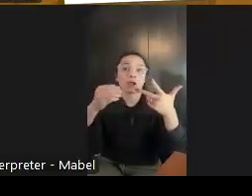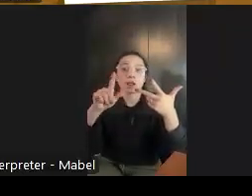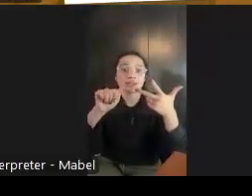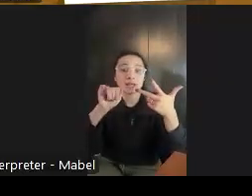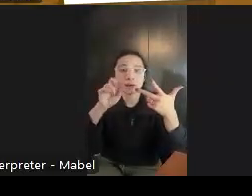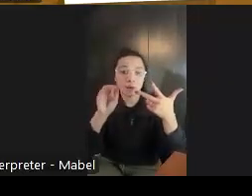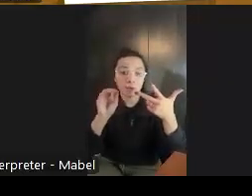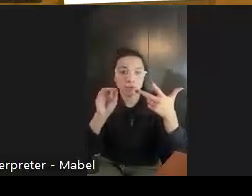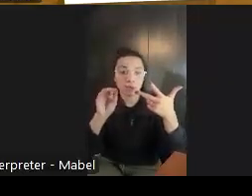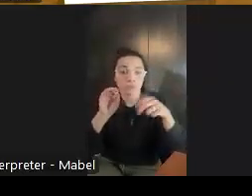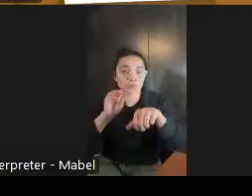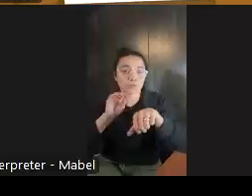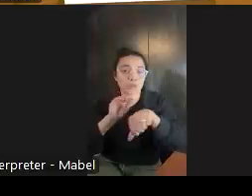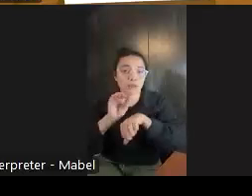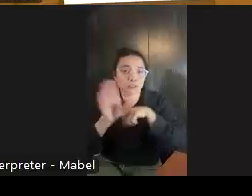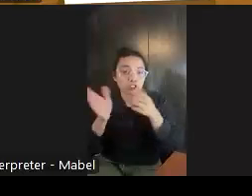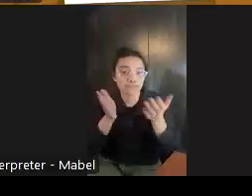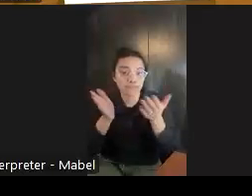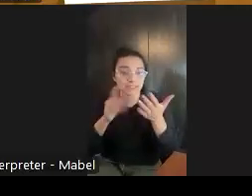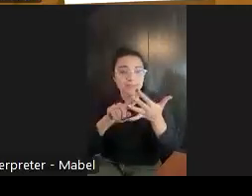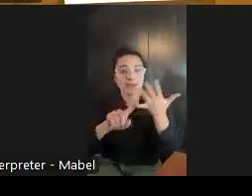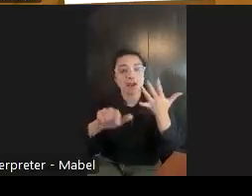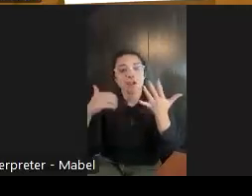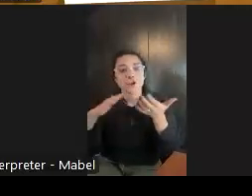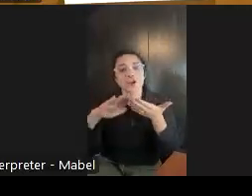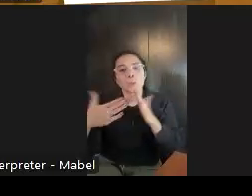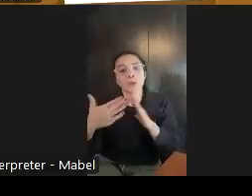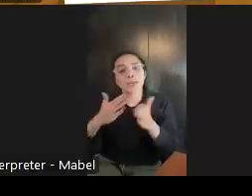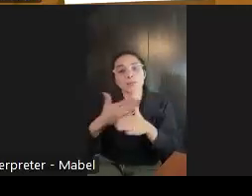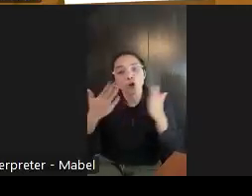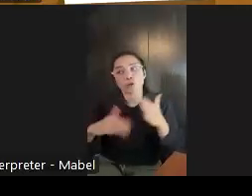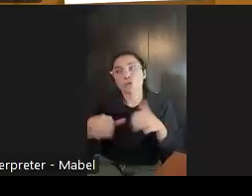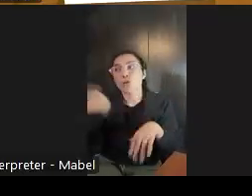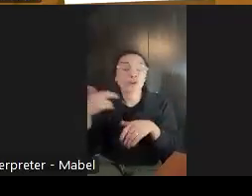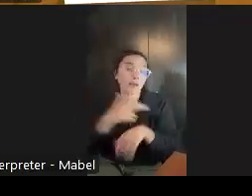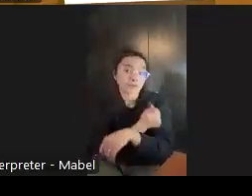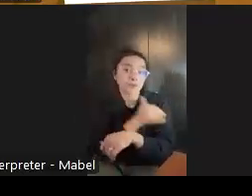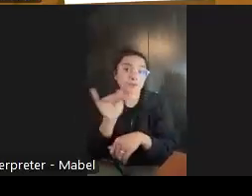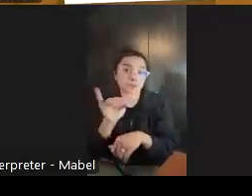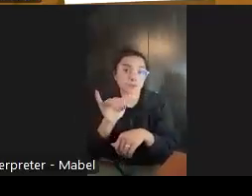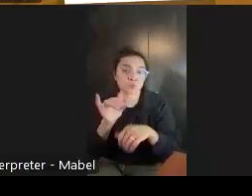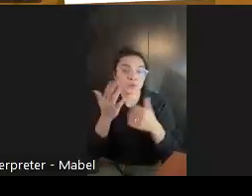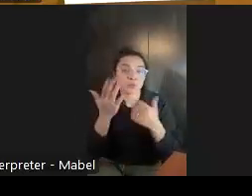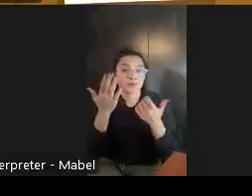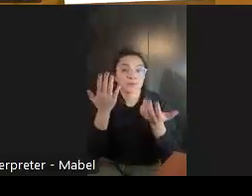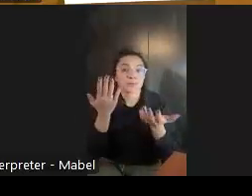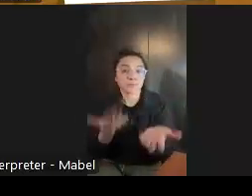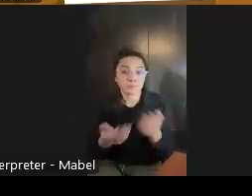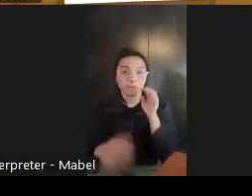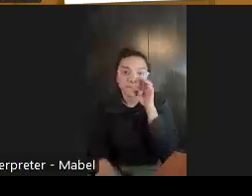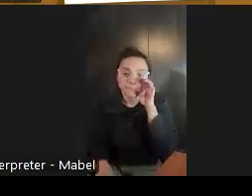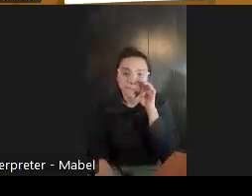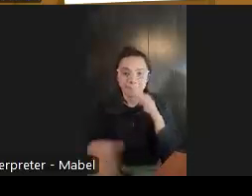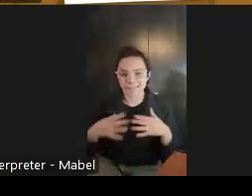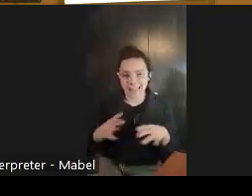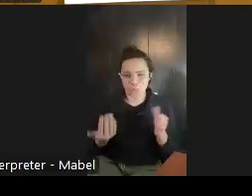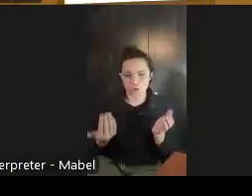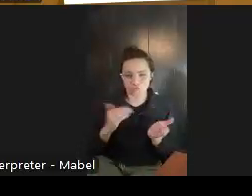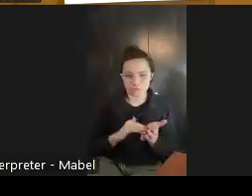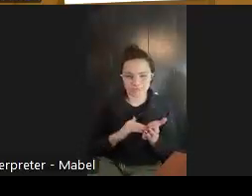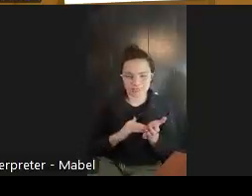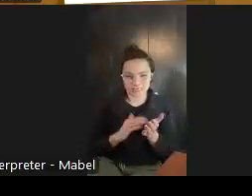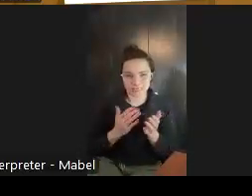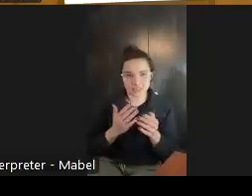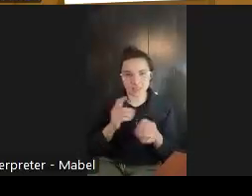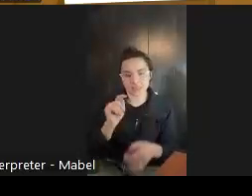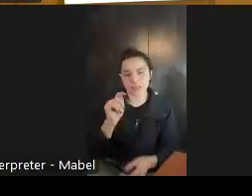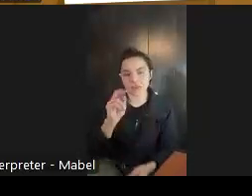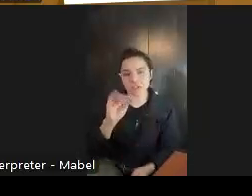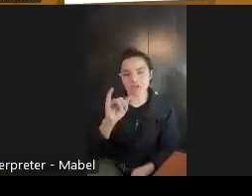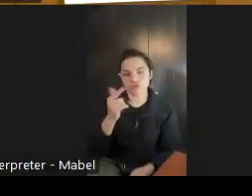Partners do in other hospitals um the same thing I not going to repeat what the treash does but what